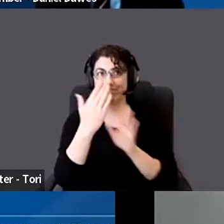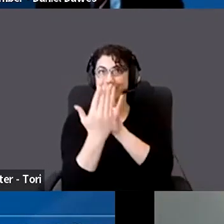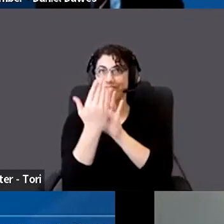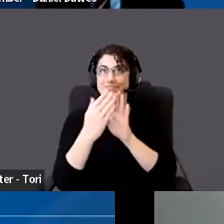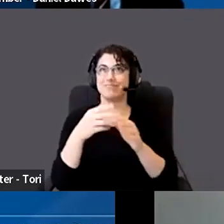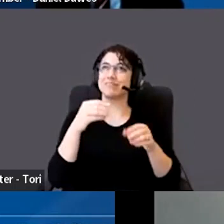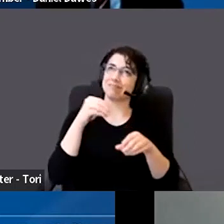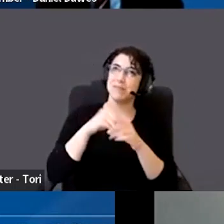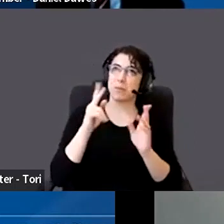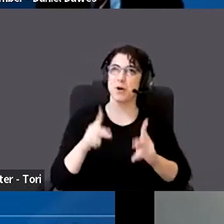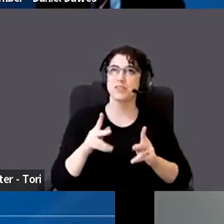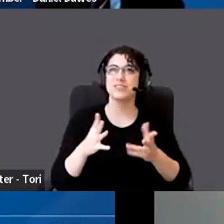As you've heard David say,